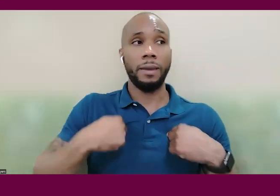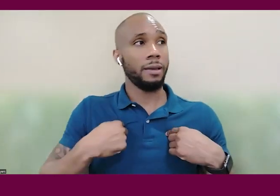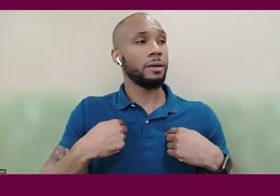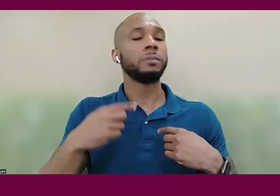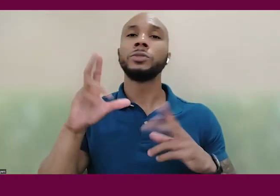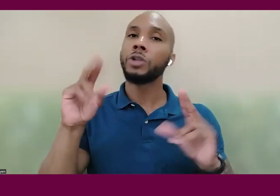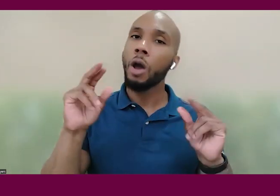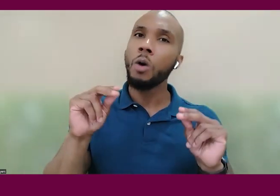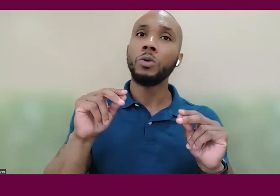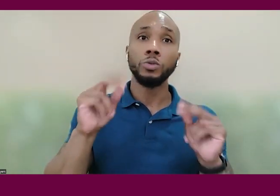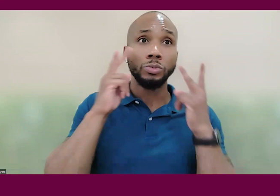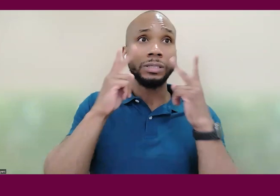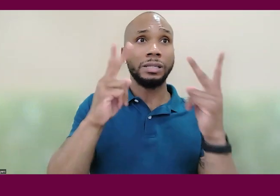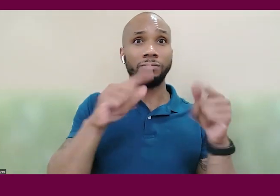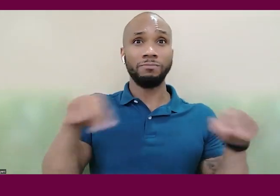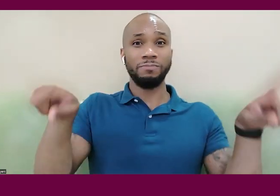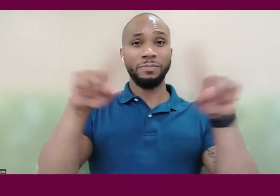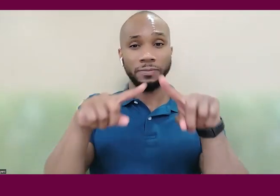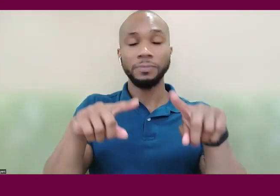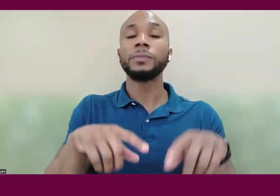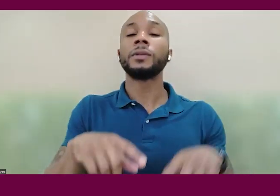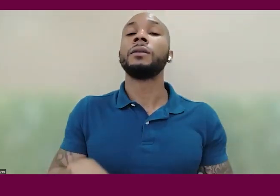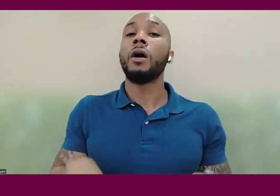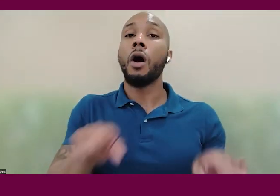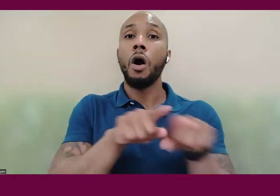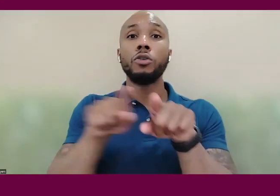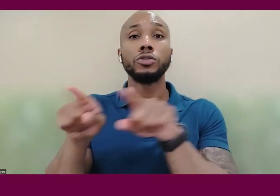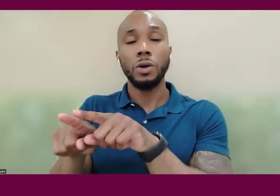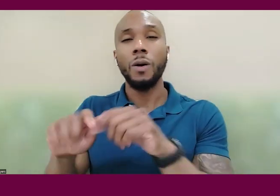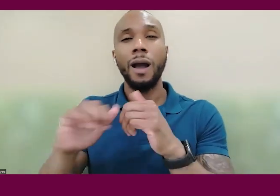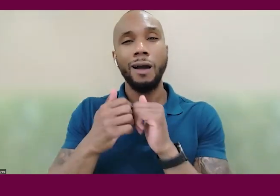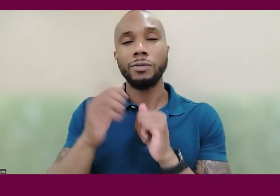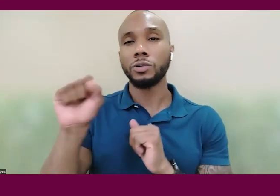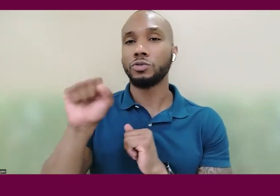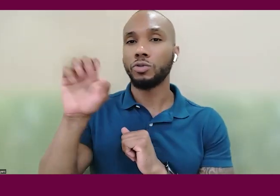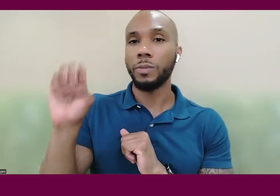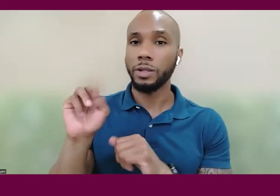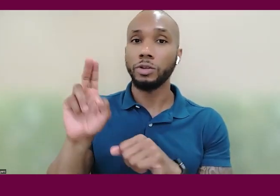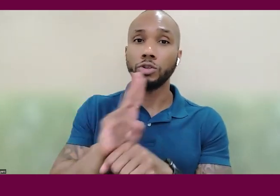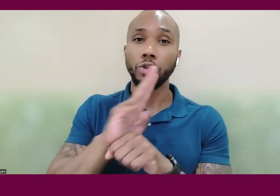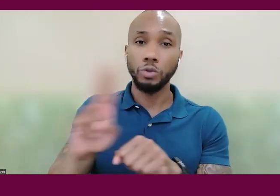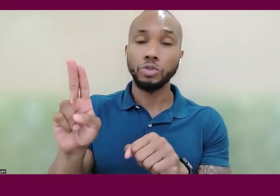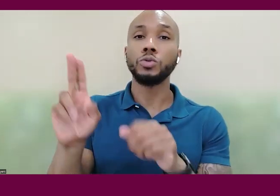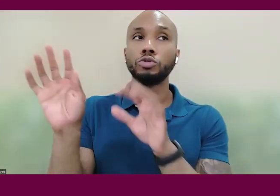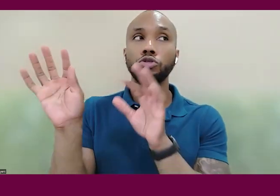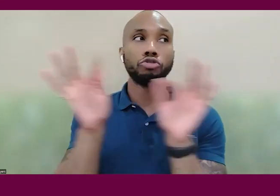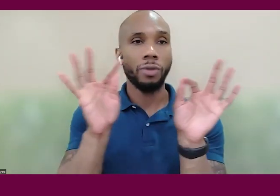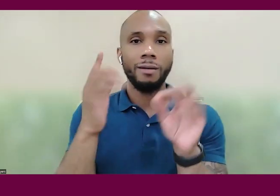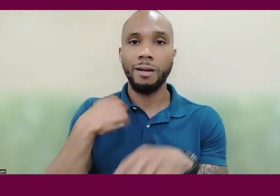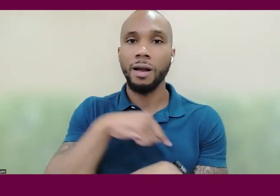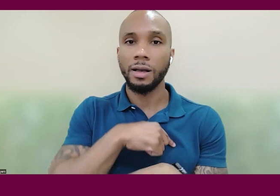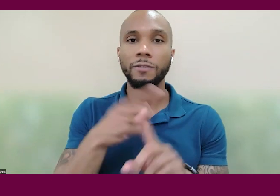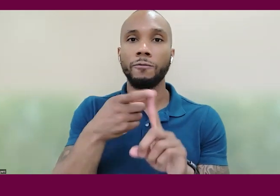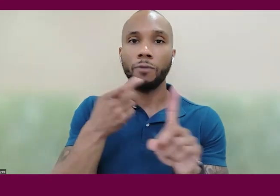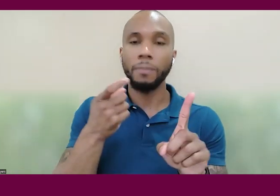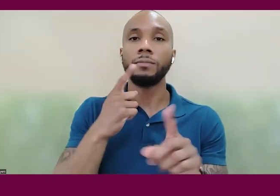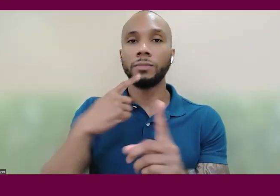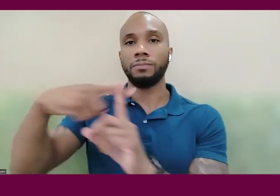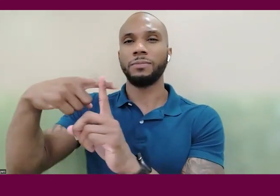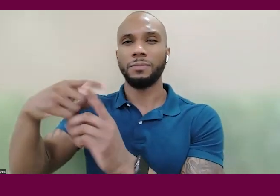Now, the other side of it, too is how social media is used to distract us from those things.